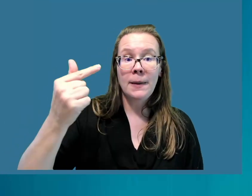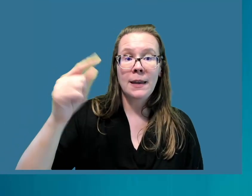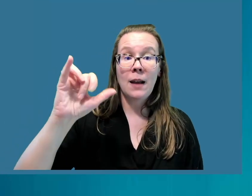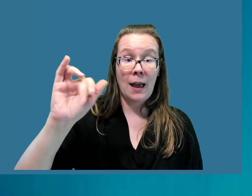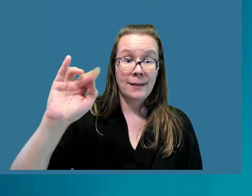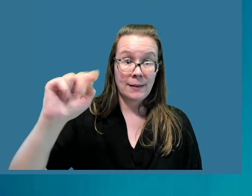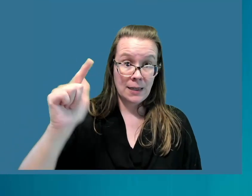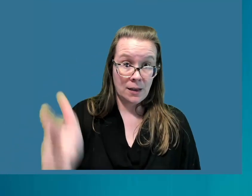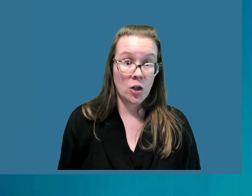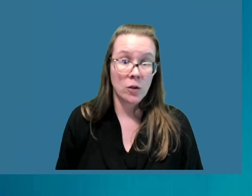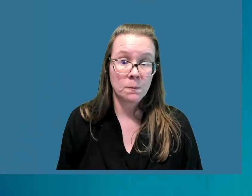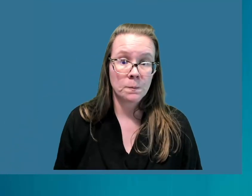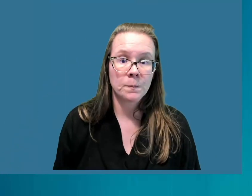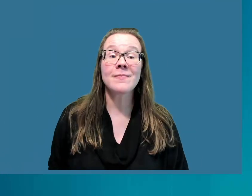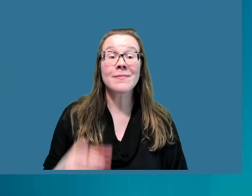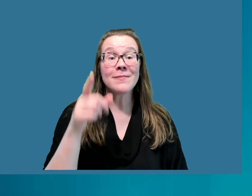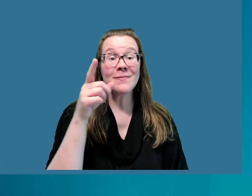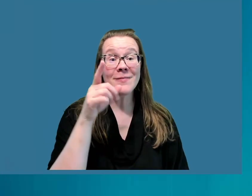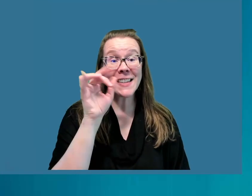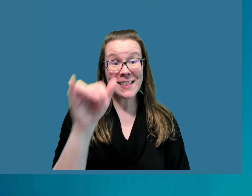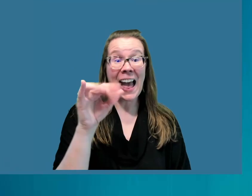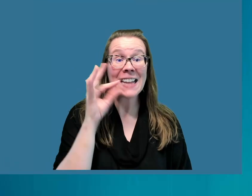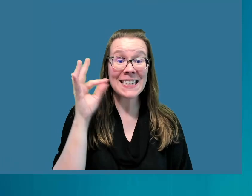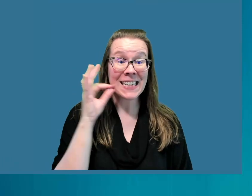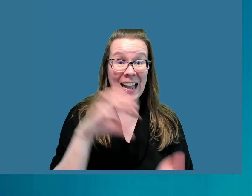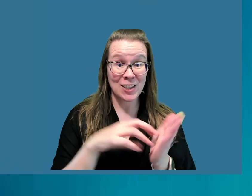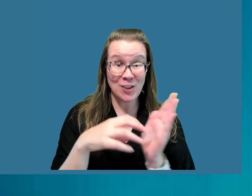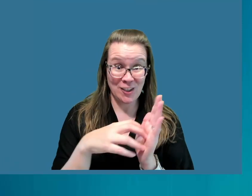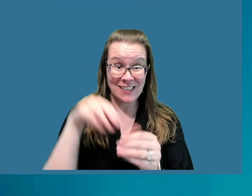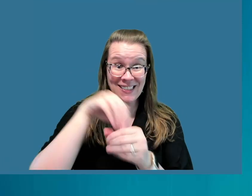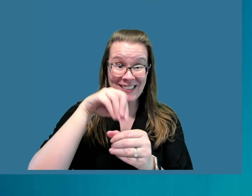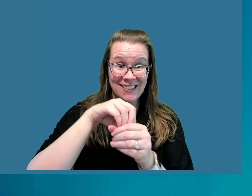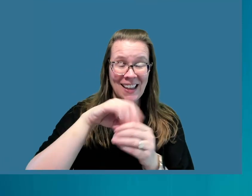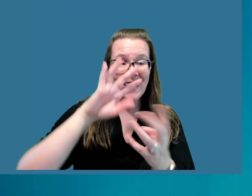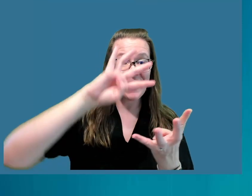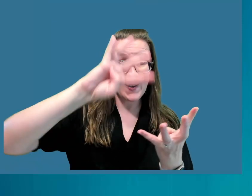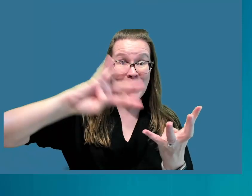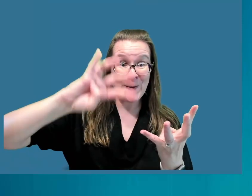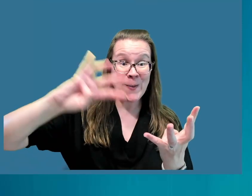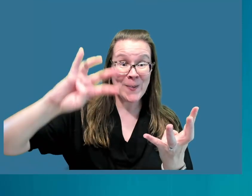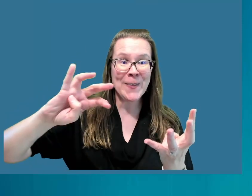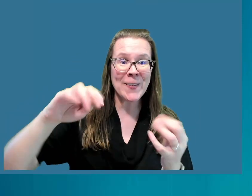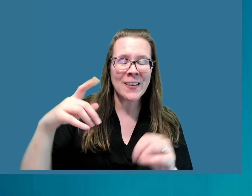So, on this cat cookie that I'm holding... Um, it's a really really pretty technique. It's called